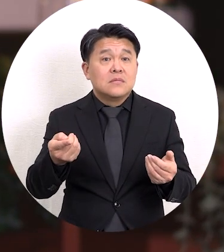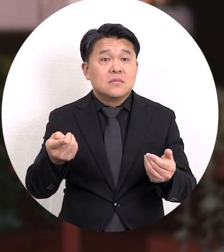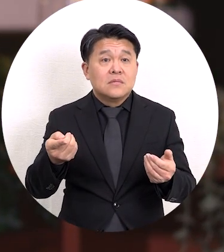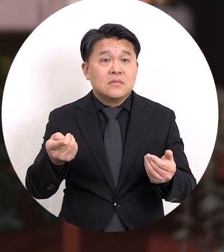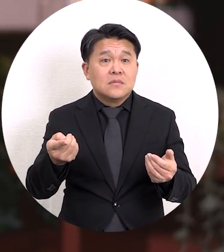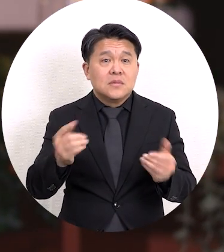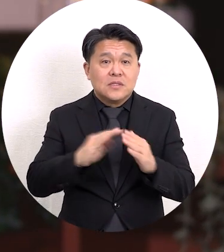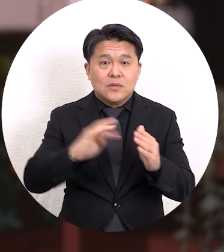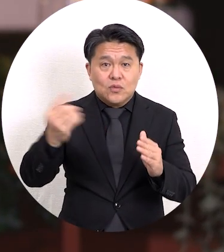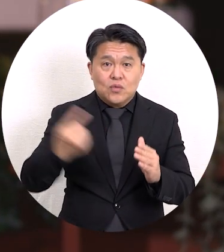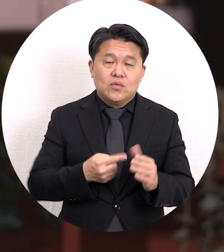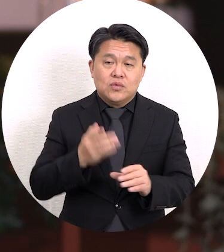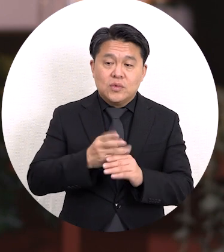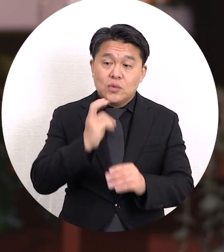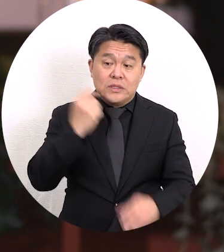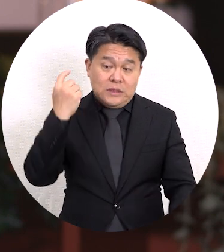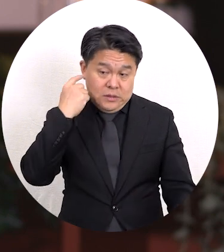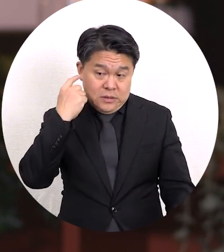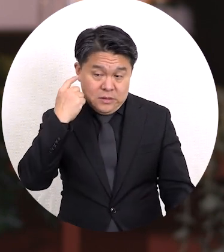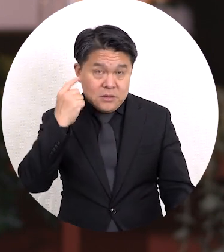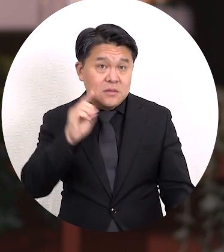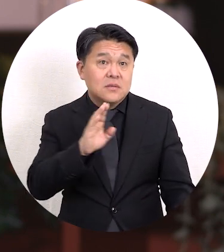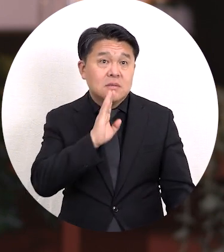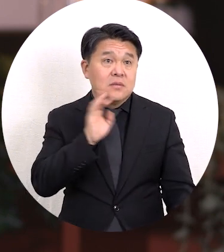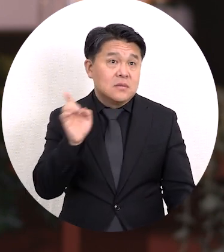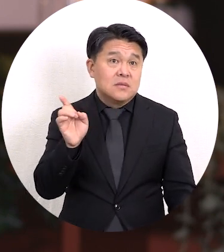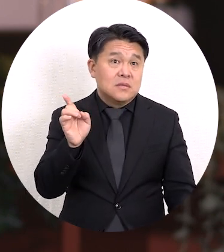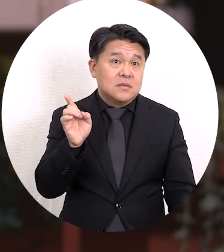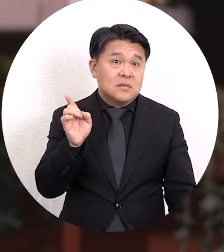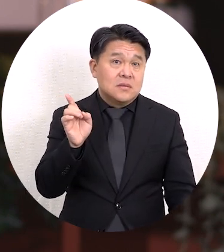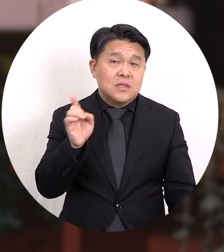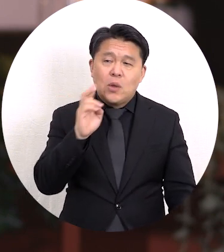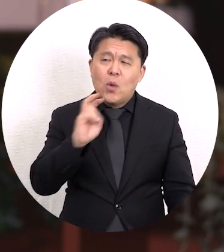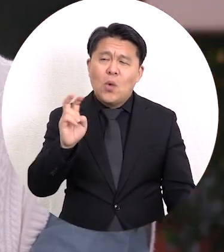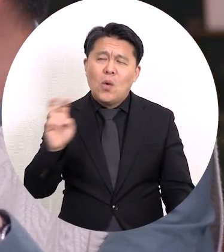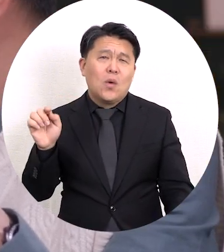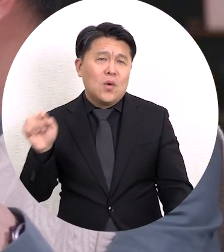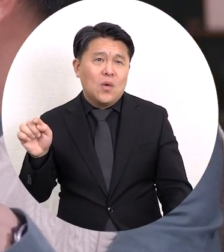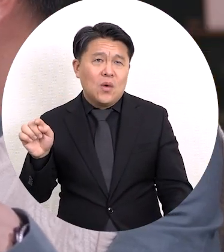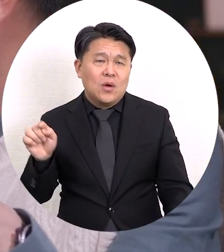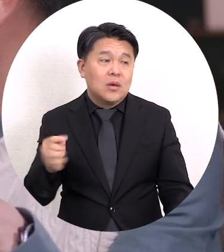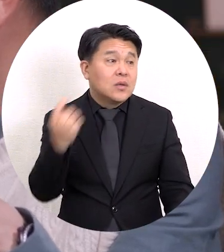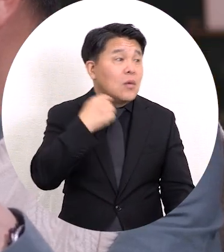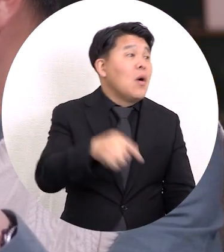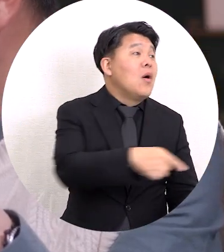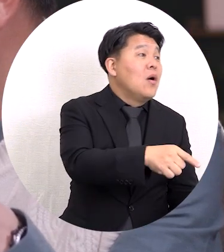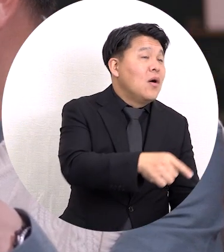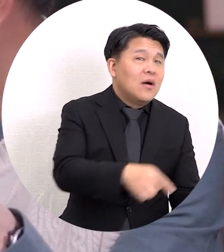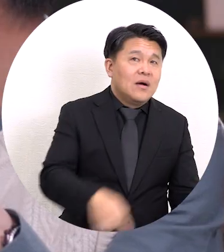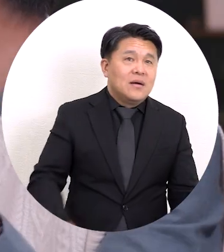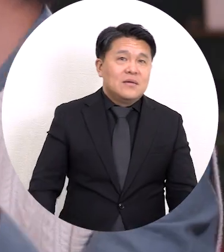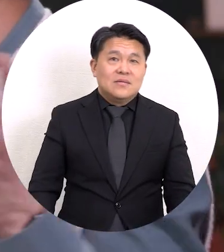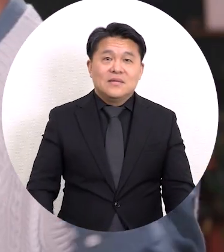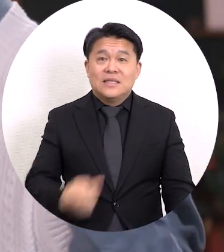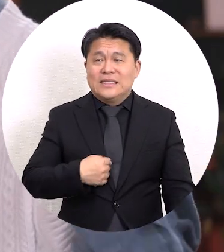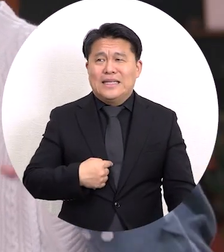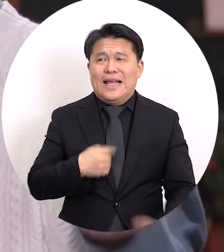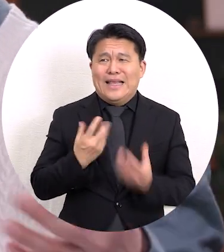after breaking up with your girlfriend... What did you hear? What did you hear while walking back? I'm not talking about myself.